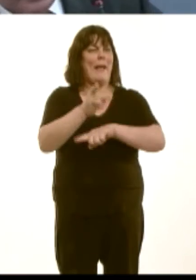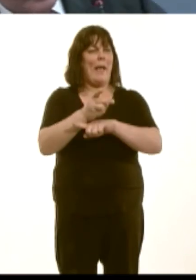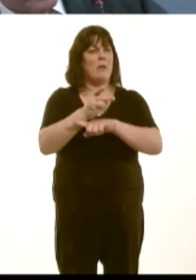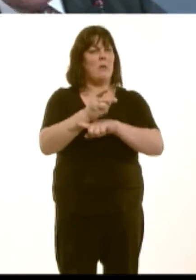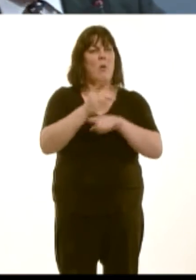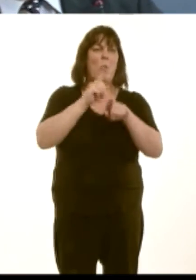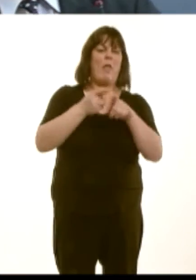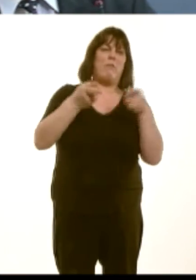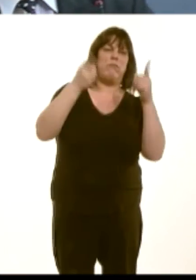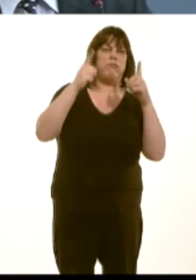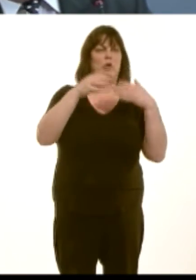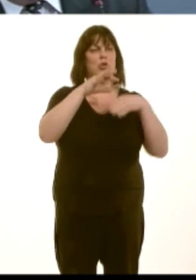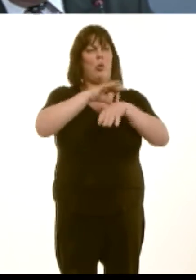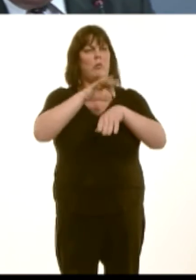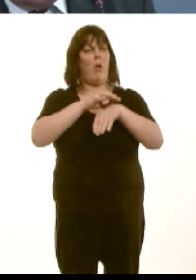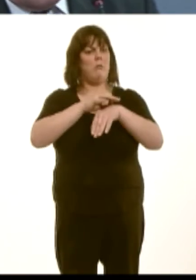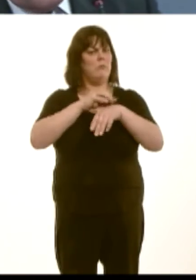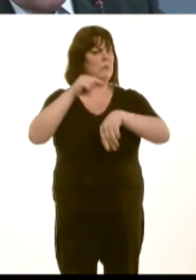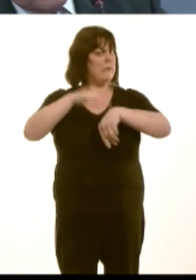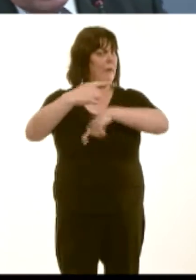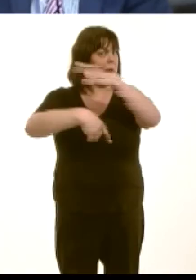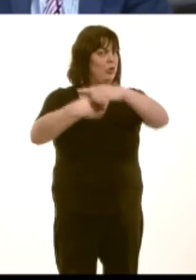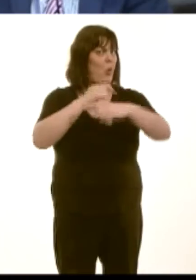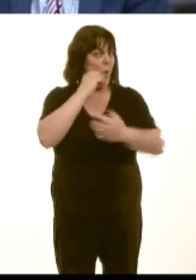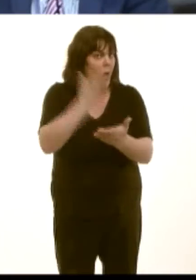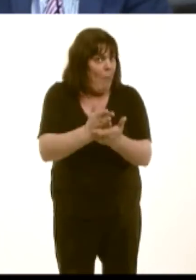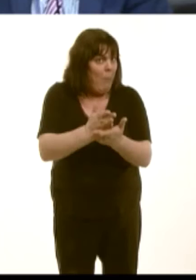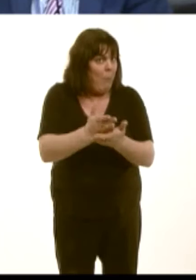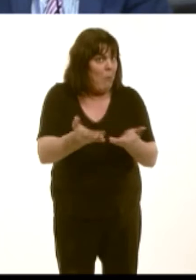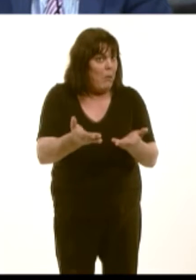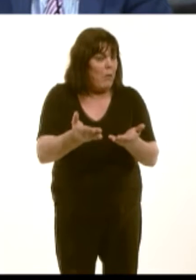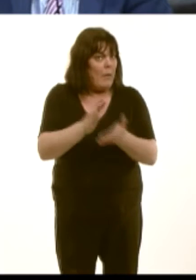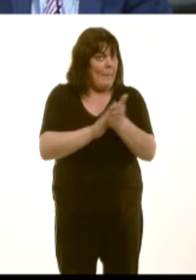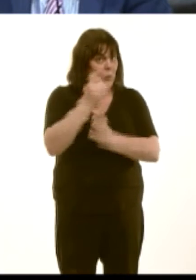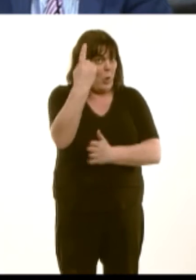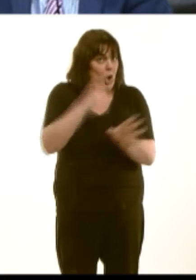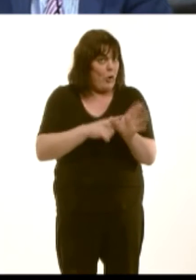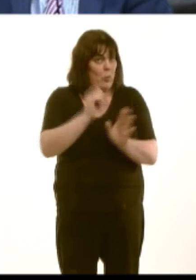level this time next year, without a shadow of a doubtóin my view, thatís a 12-month period.